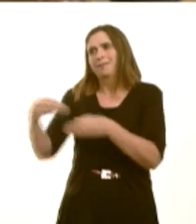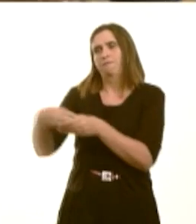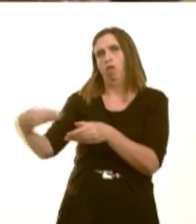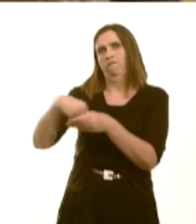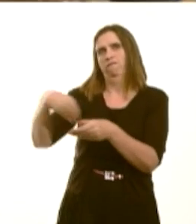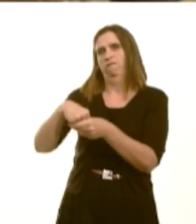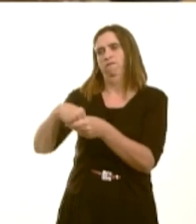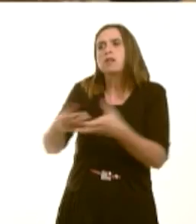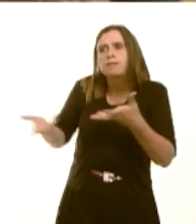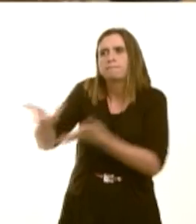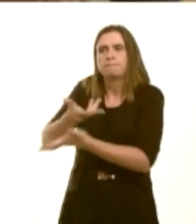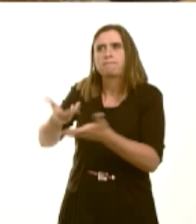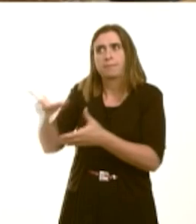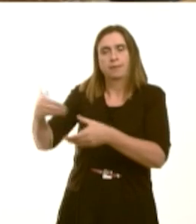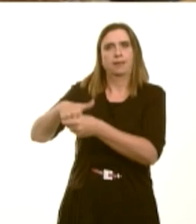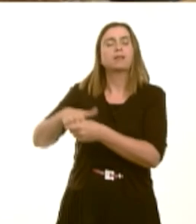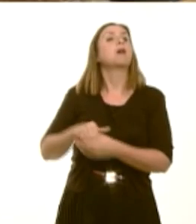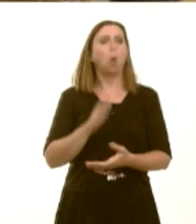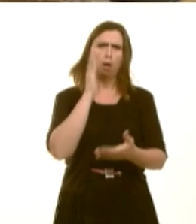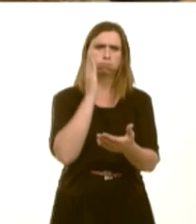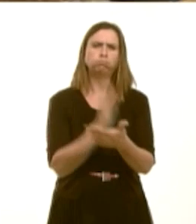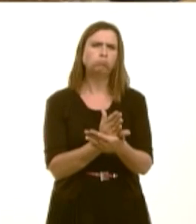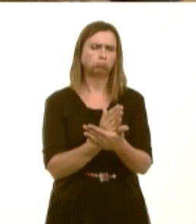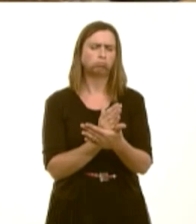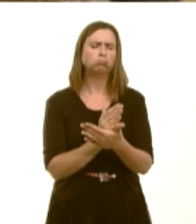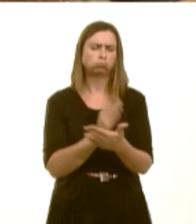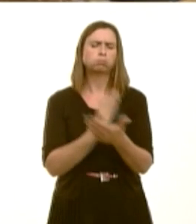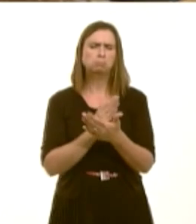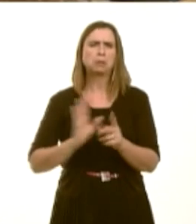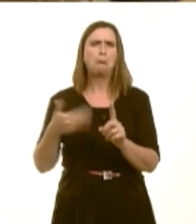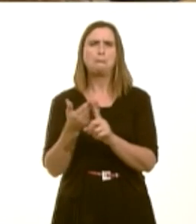Carwyn Jones: Absolutely. That is the intention. I know that officials will be sending invitations